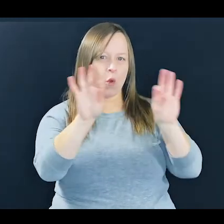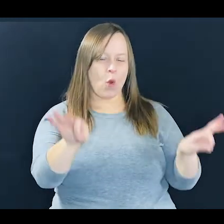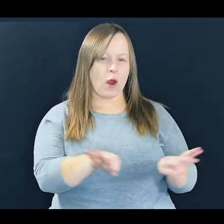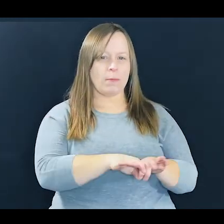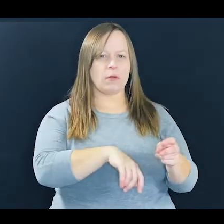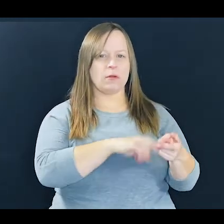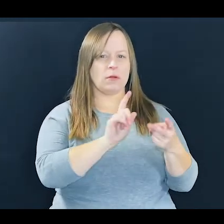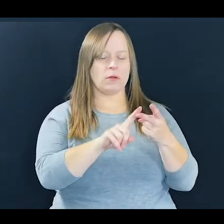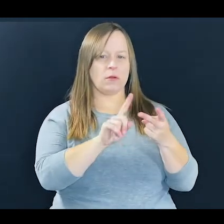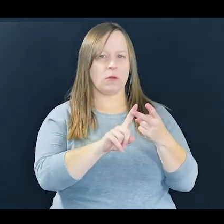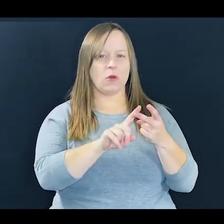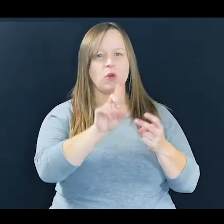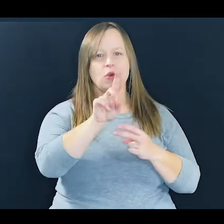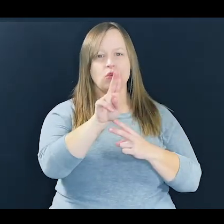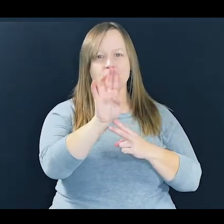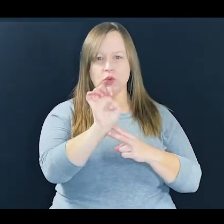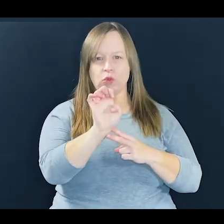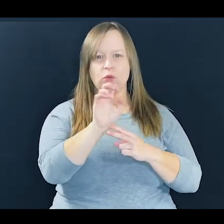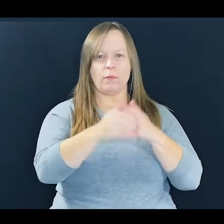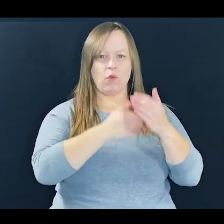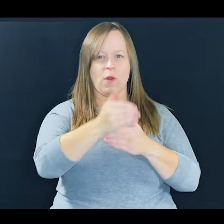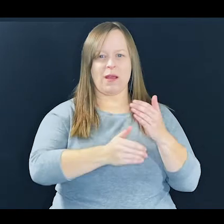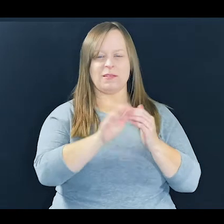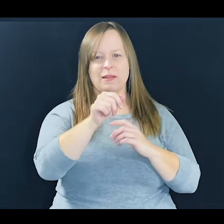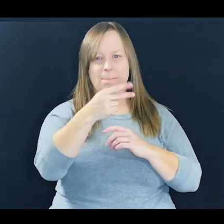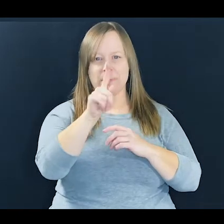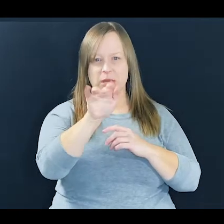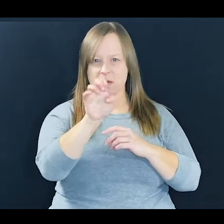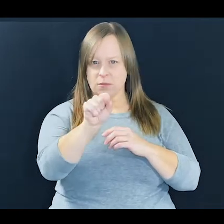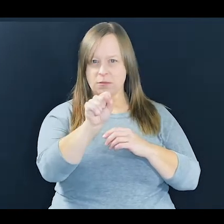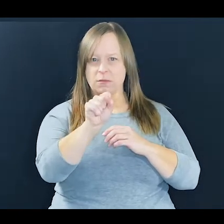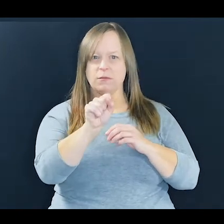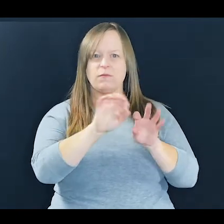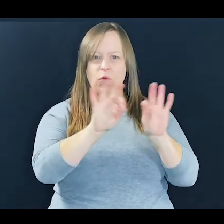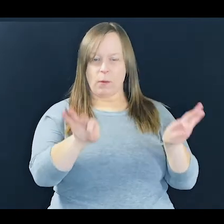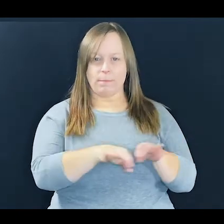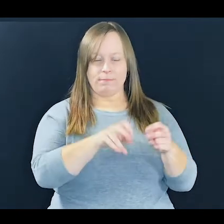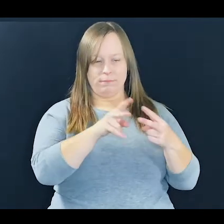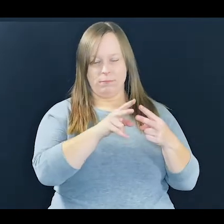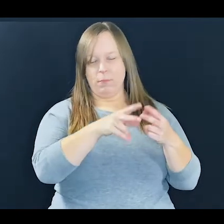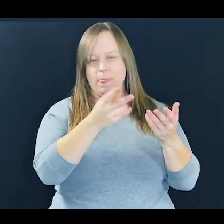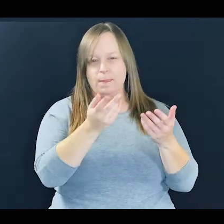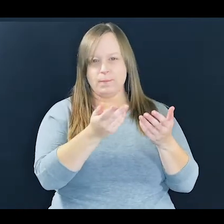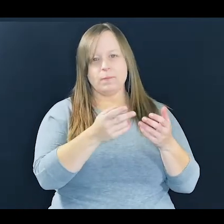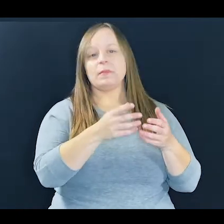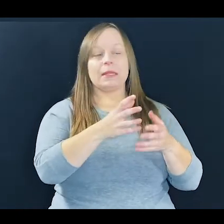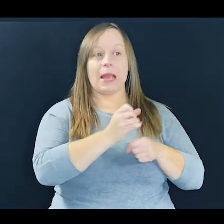or also known as the Due Process Appeals form. And a client can obtain this form, either